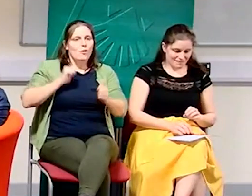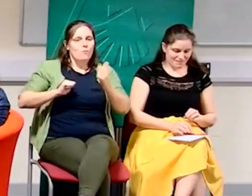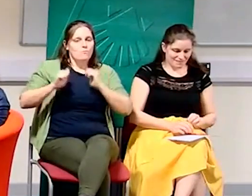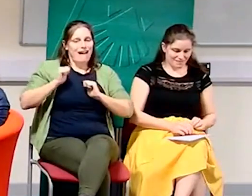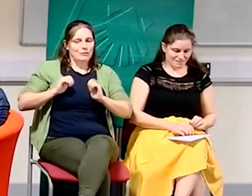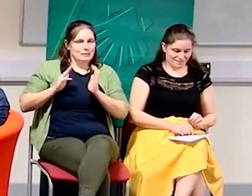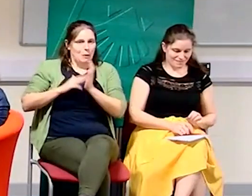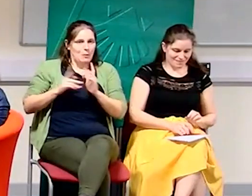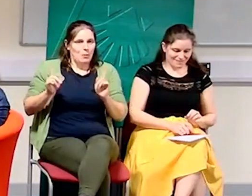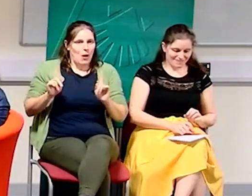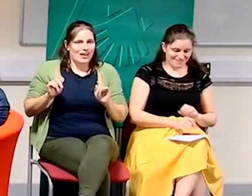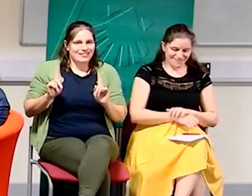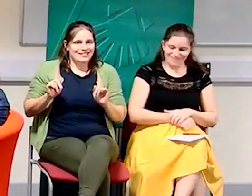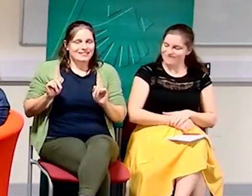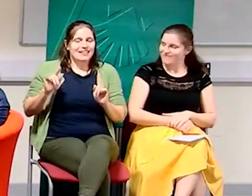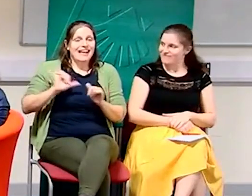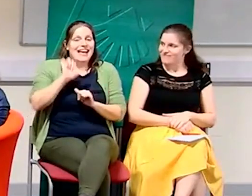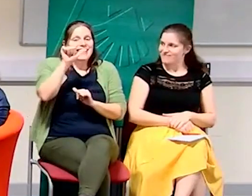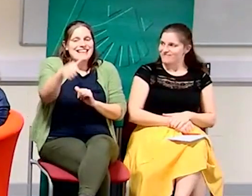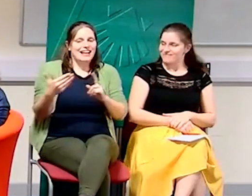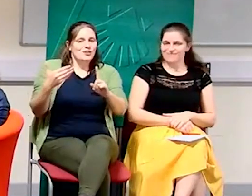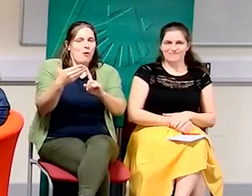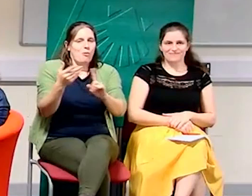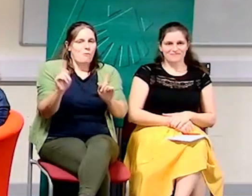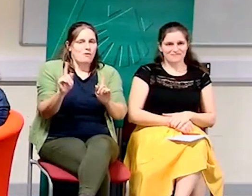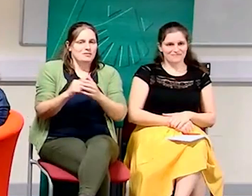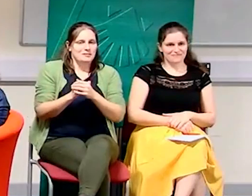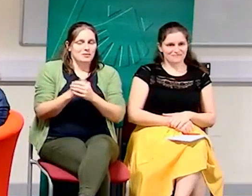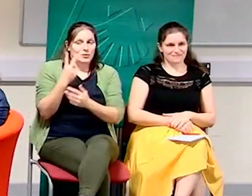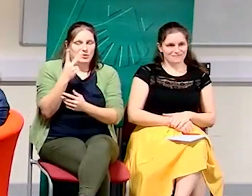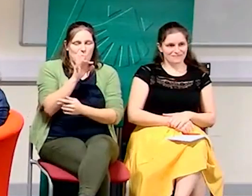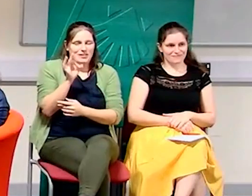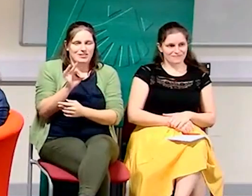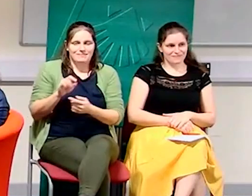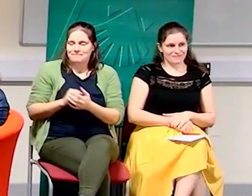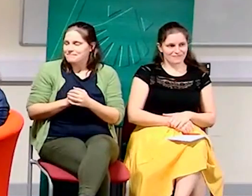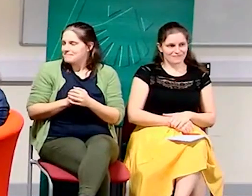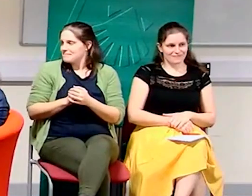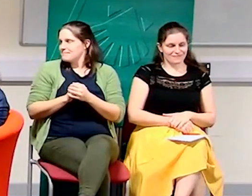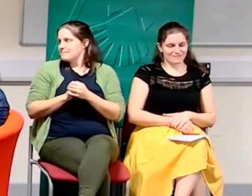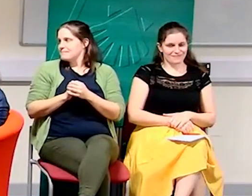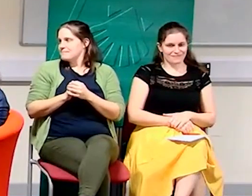the what's the next big goal that you're working towards who wants to start us off Dani you you